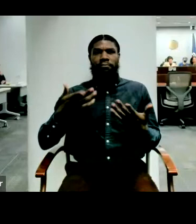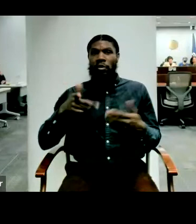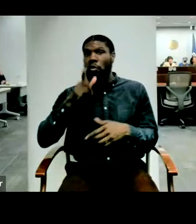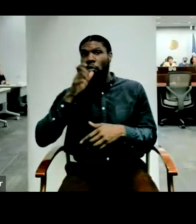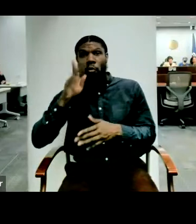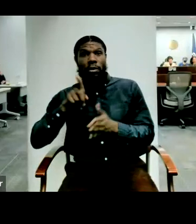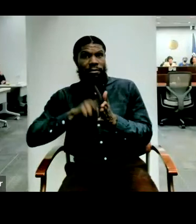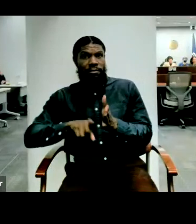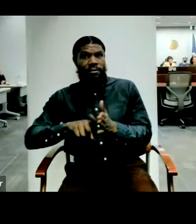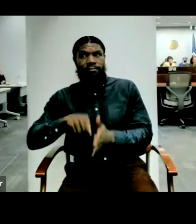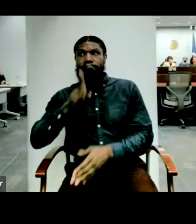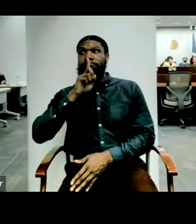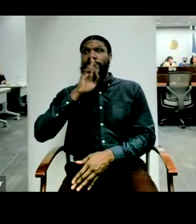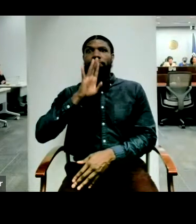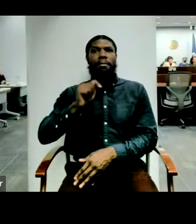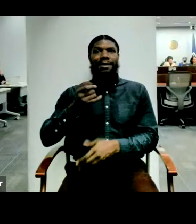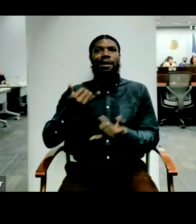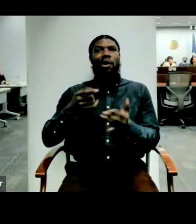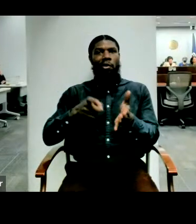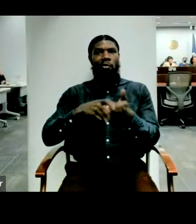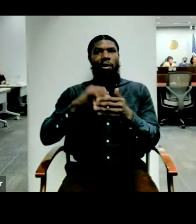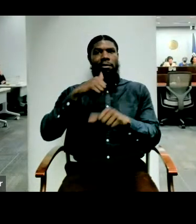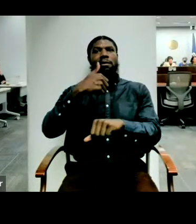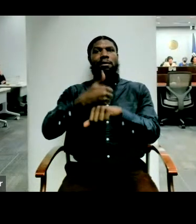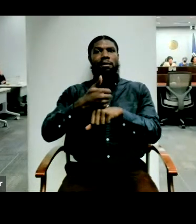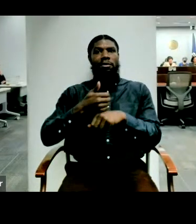now have a requirement you can't do auditing unless you have that.